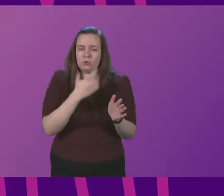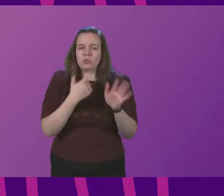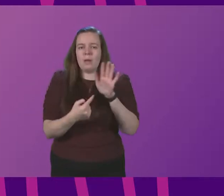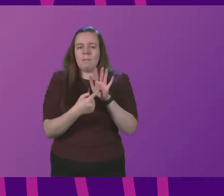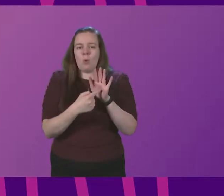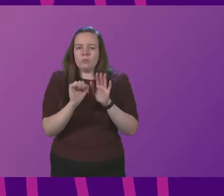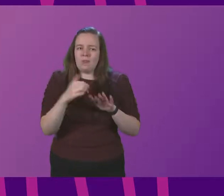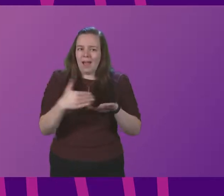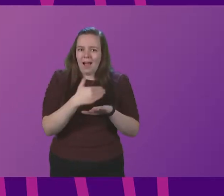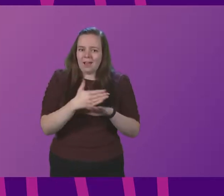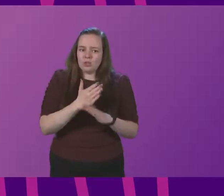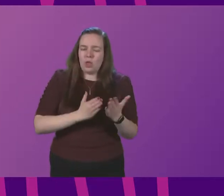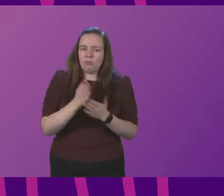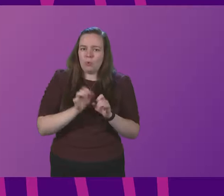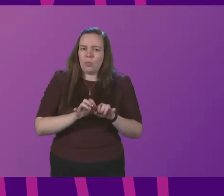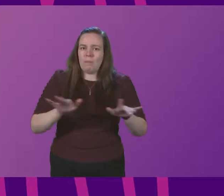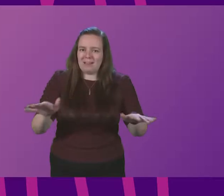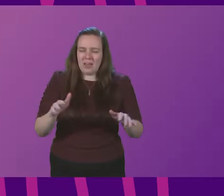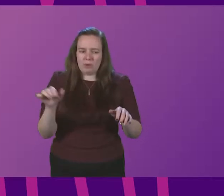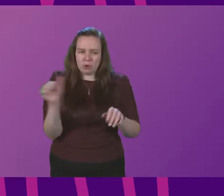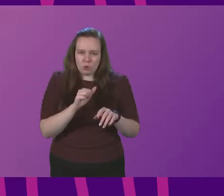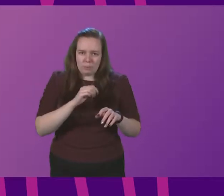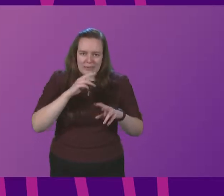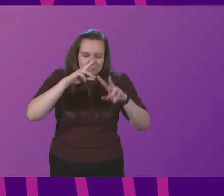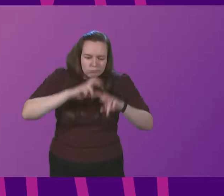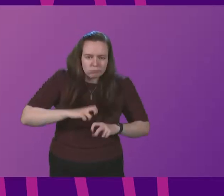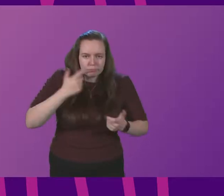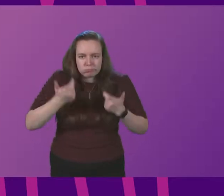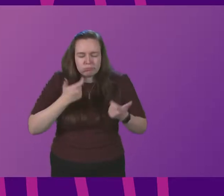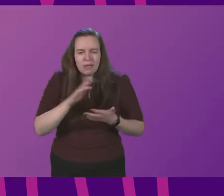by Government during the pandemic are examined so that lessons are learned, both good and bad.